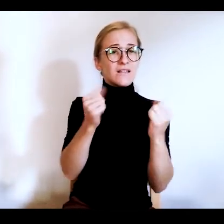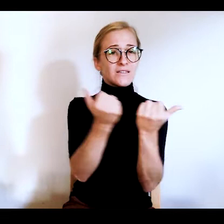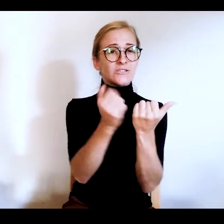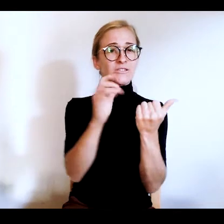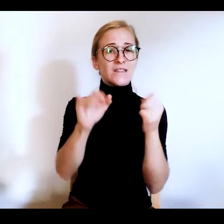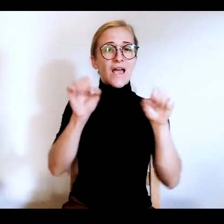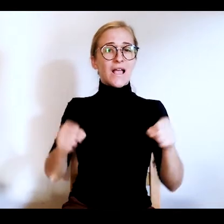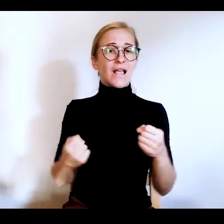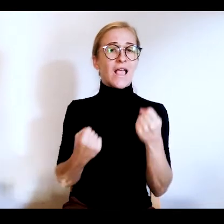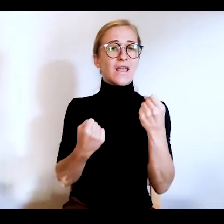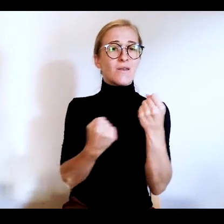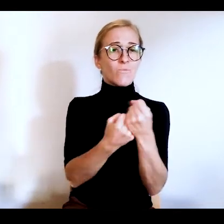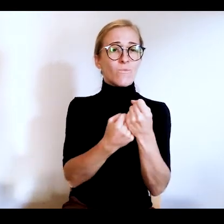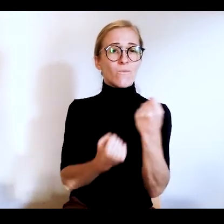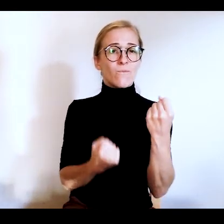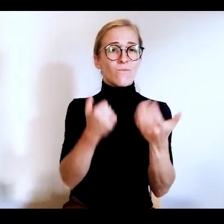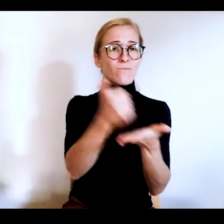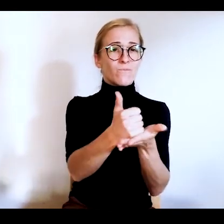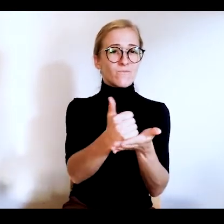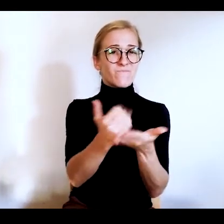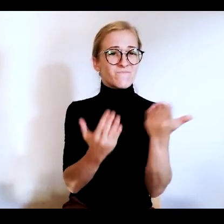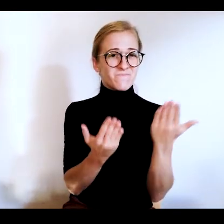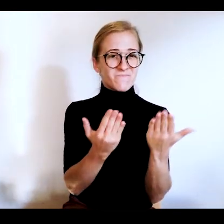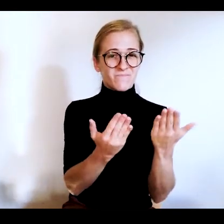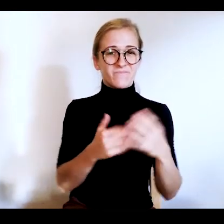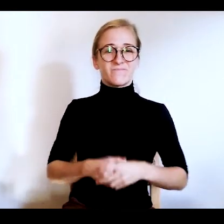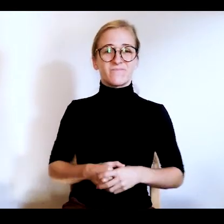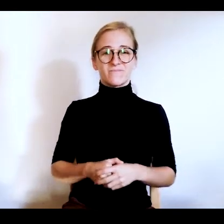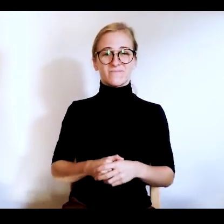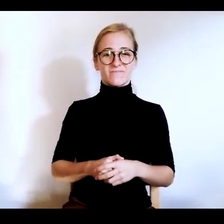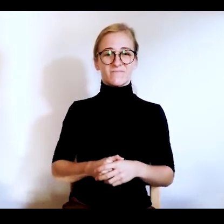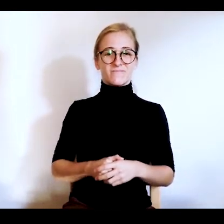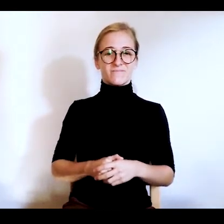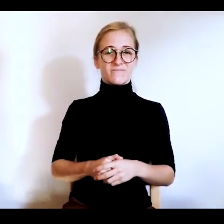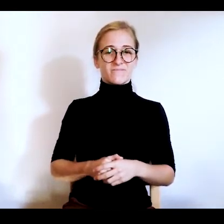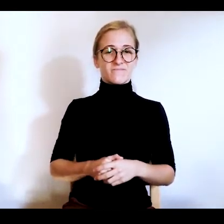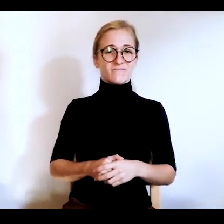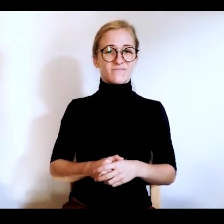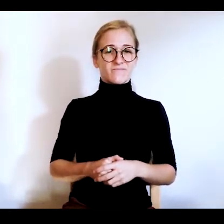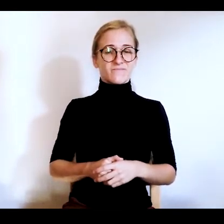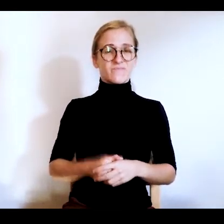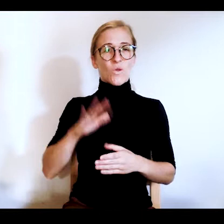so that they’re entitled to their benefits and in assisting them with applying for those benefits.